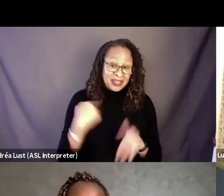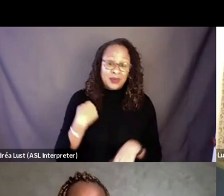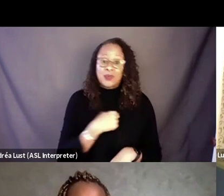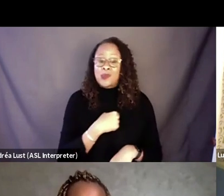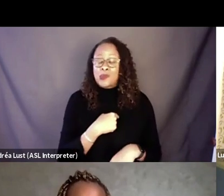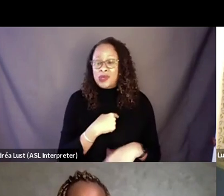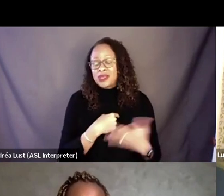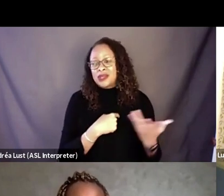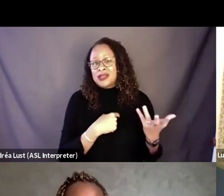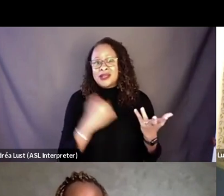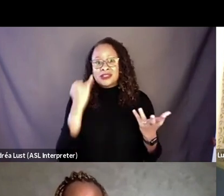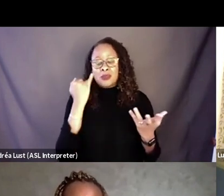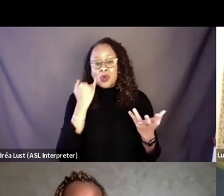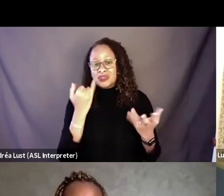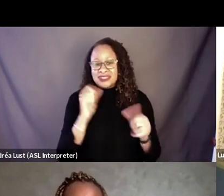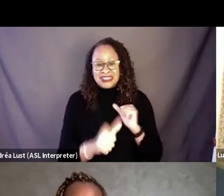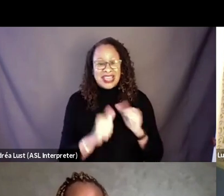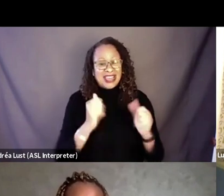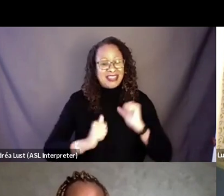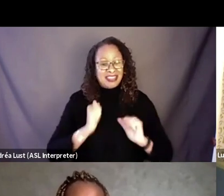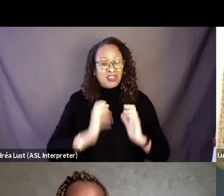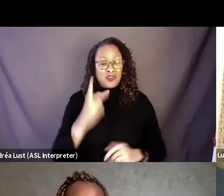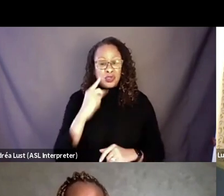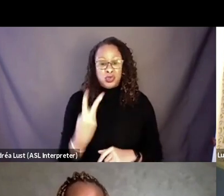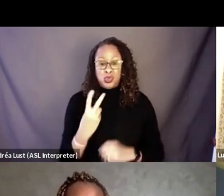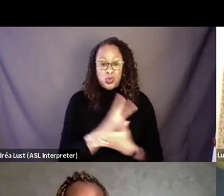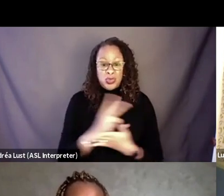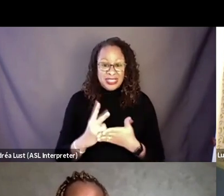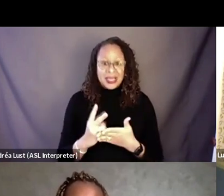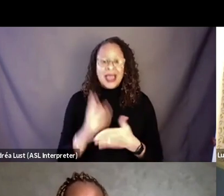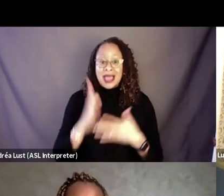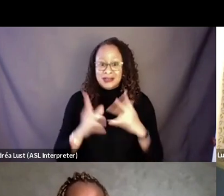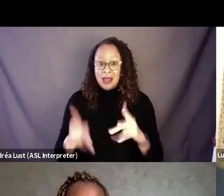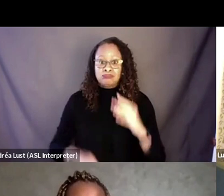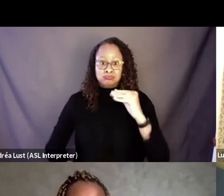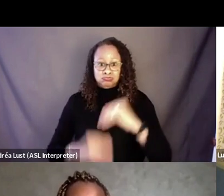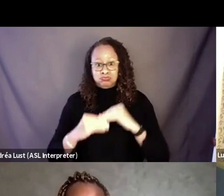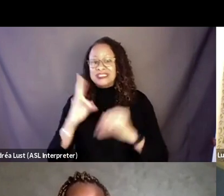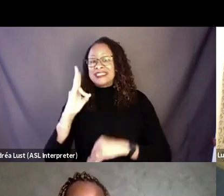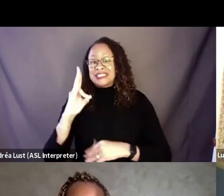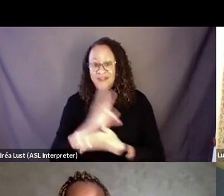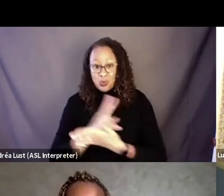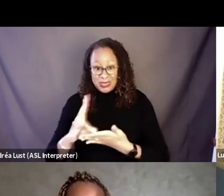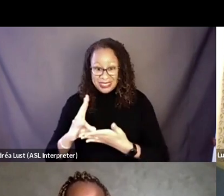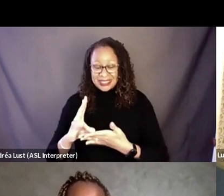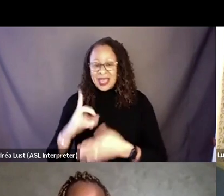supposed to be in the theaters for two weeks. We ended up being there for seven because of the sheer response.